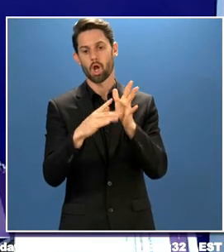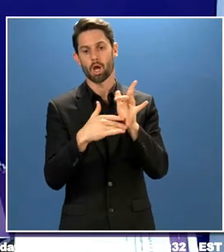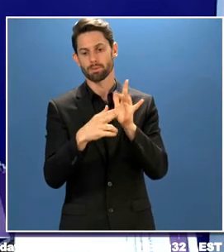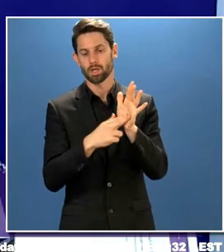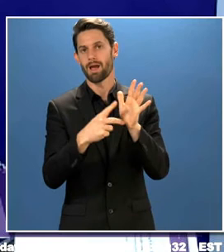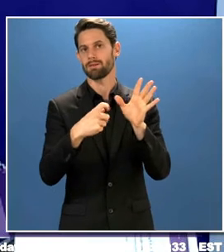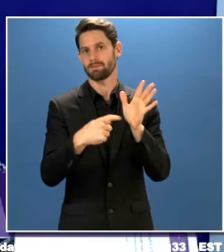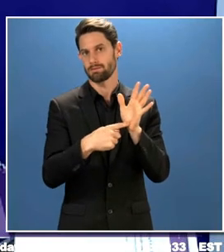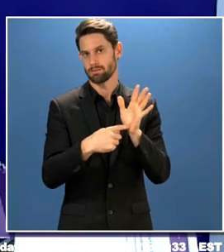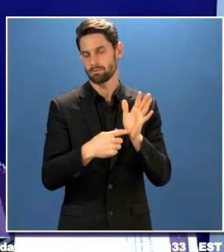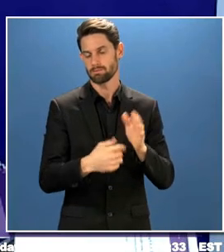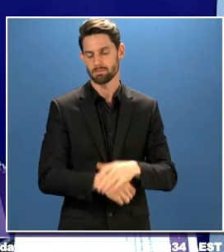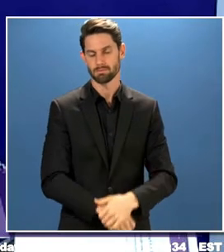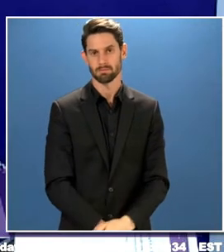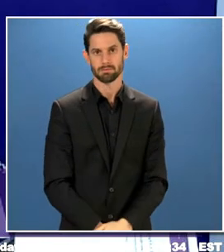Yes, thank you. Thank you, Chair.